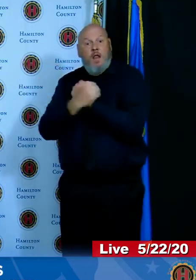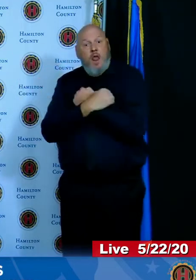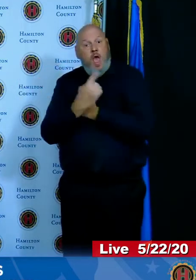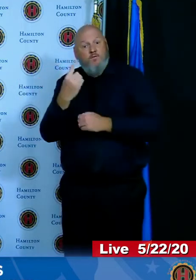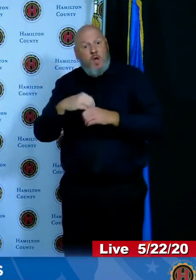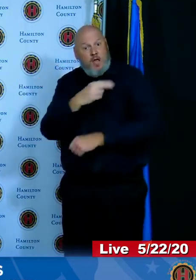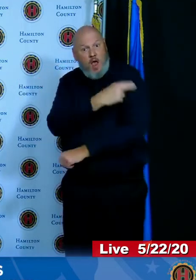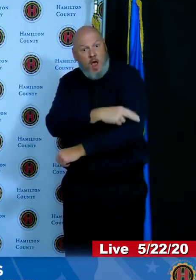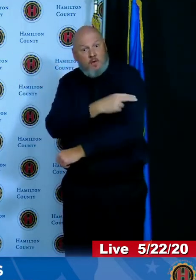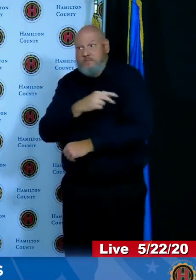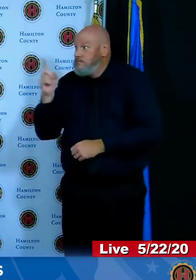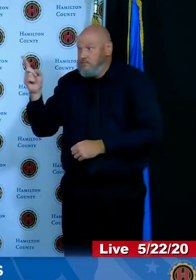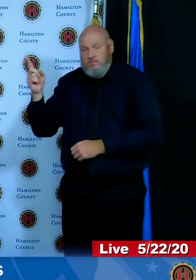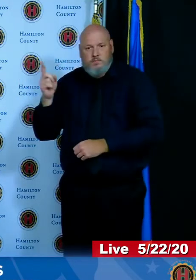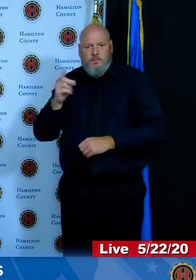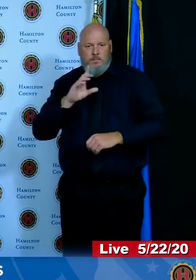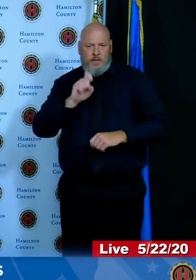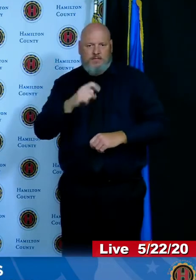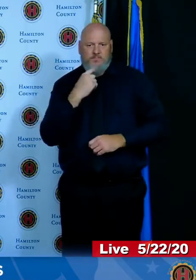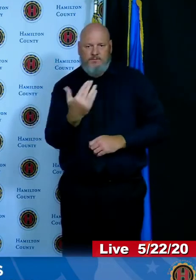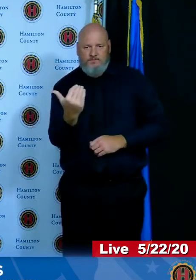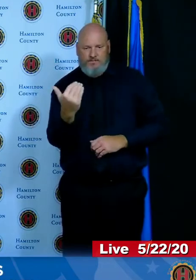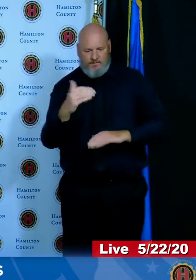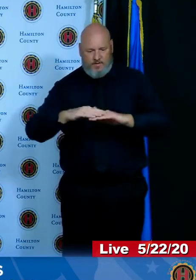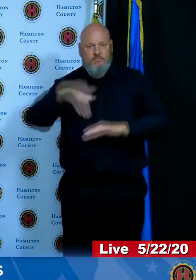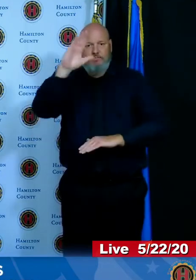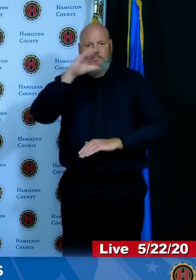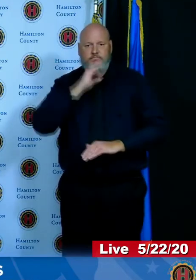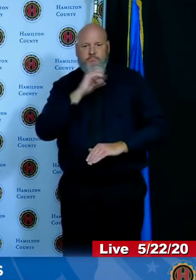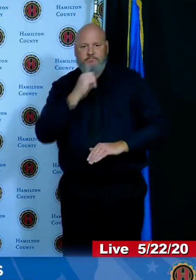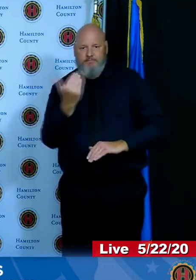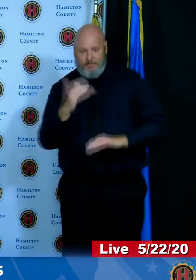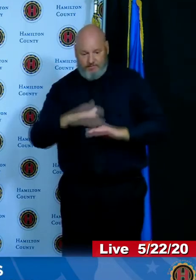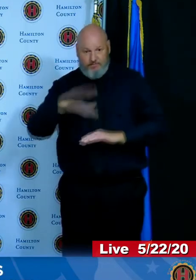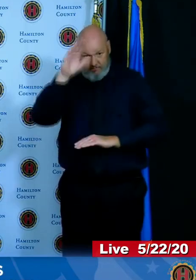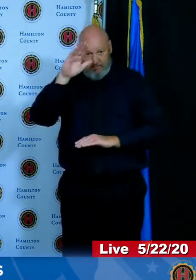and State Health Department guidelines if visiting a patient with advanced age